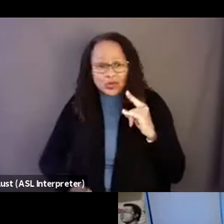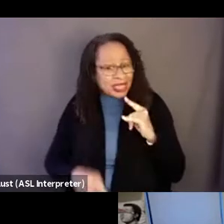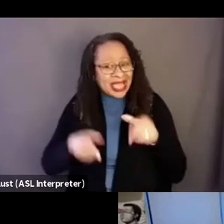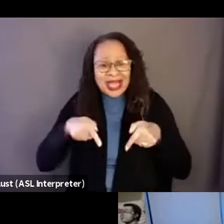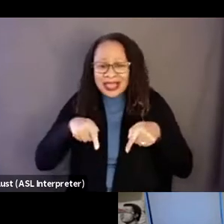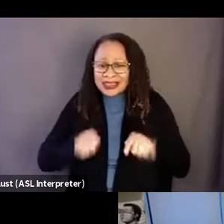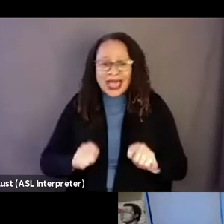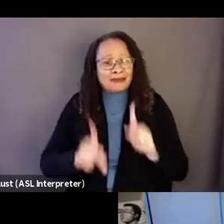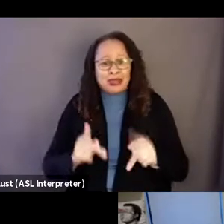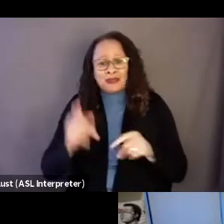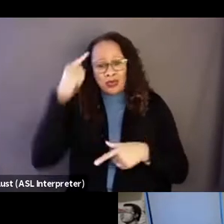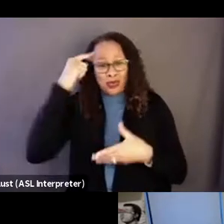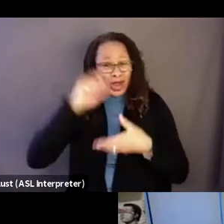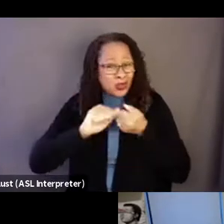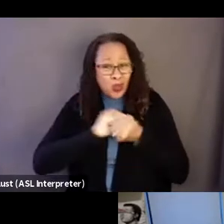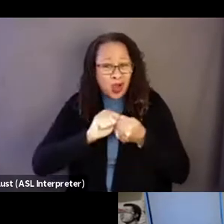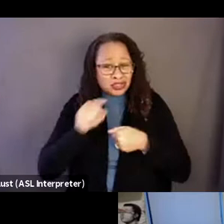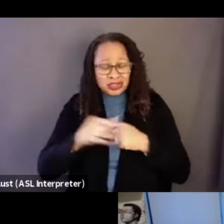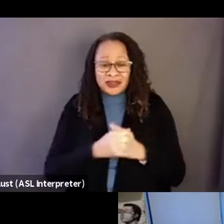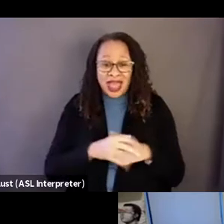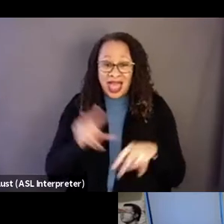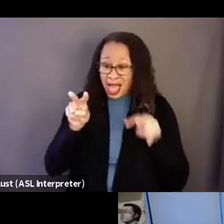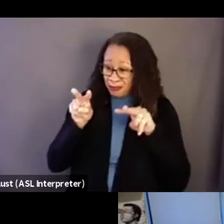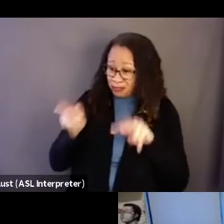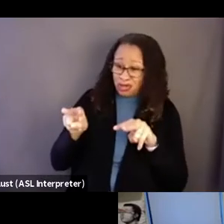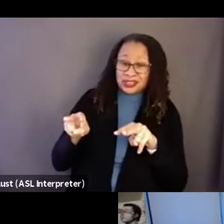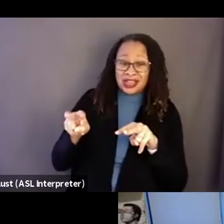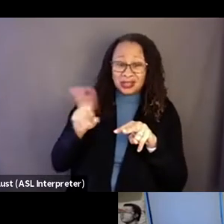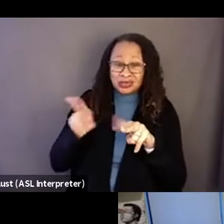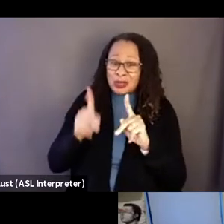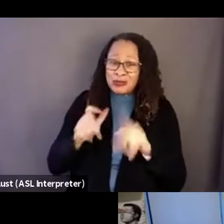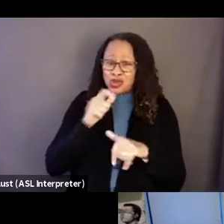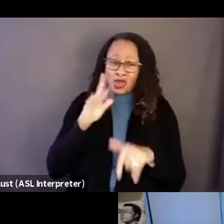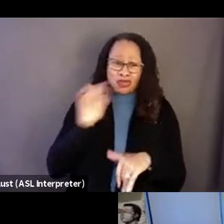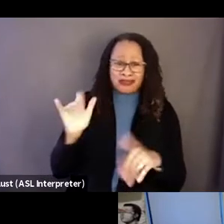And I mean, I'm looking at the people, they don't look like they have on any diamonds or they didn't have limousines or anything.